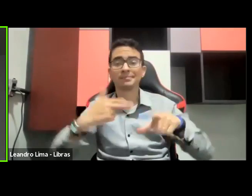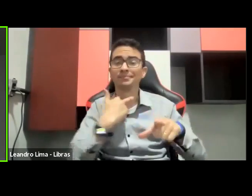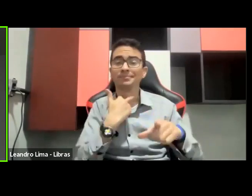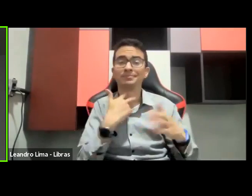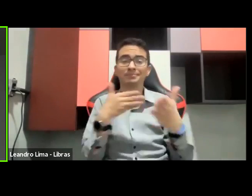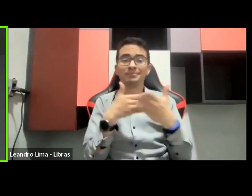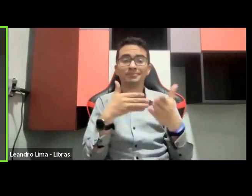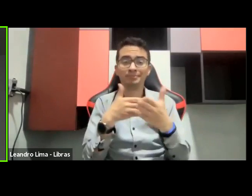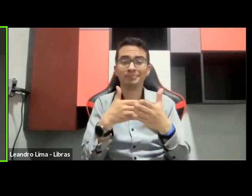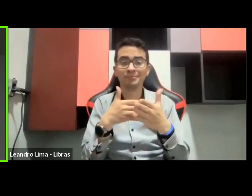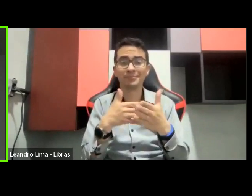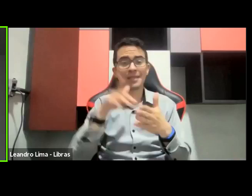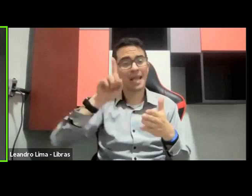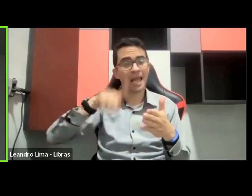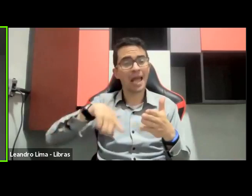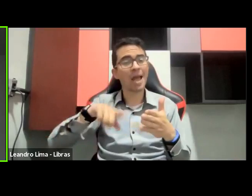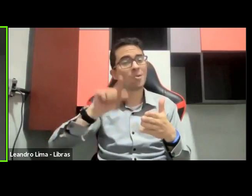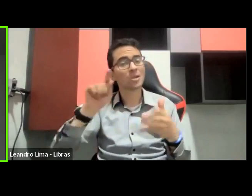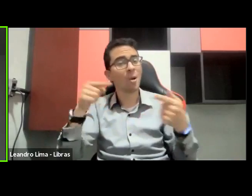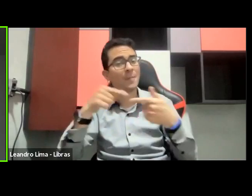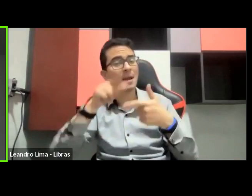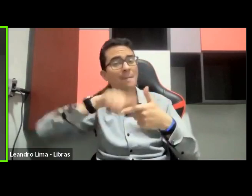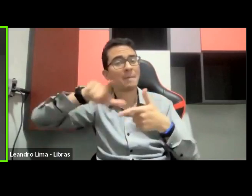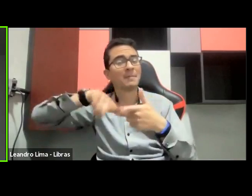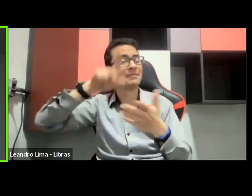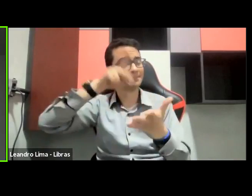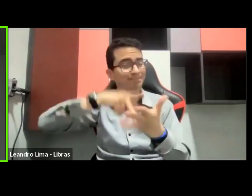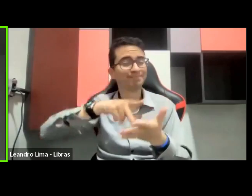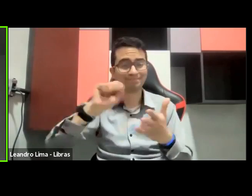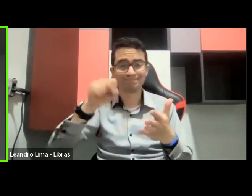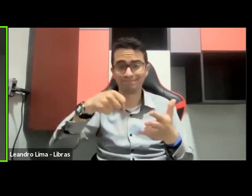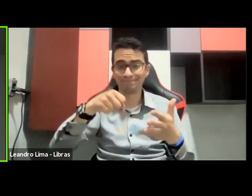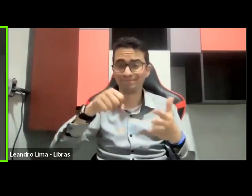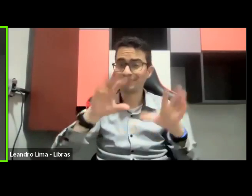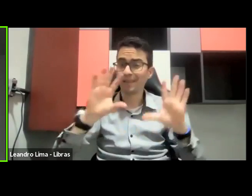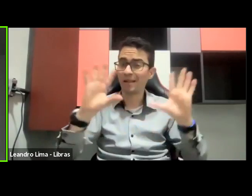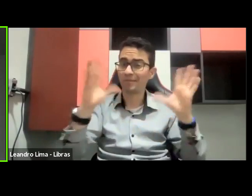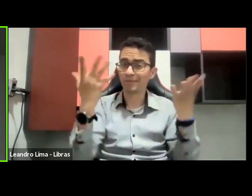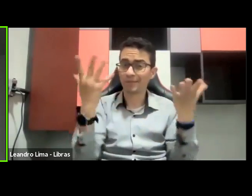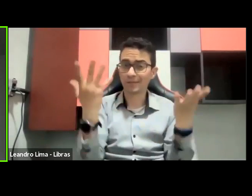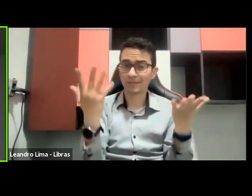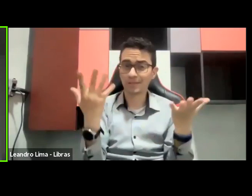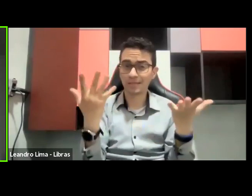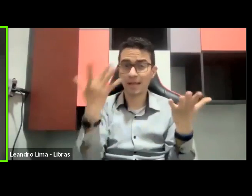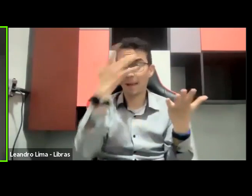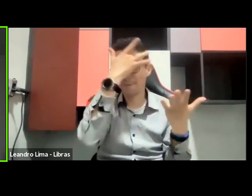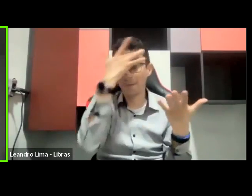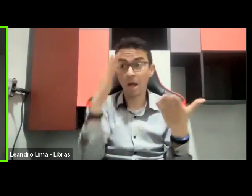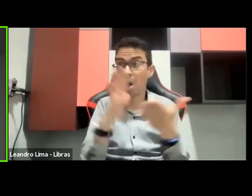real problem there person real problem. Their persons who might be sick but they are not. ot because of their lives